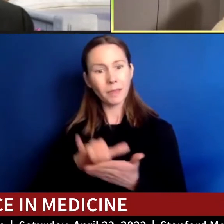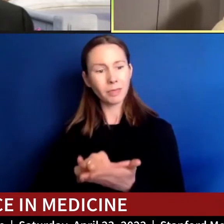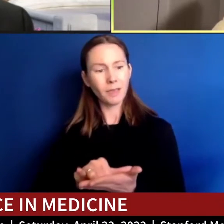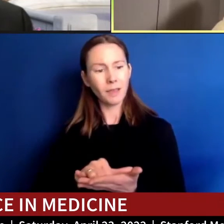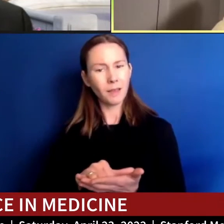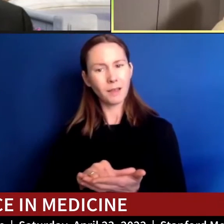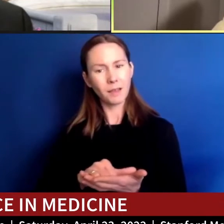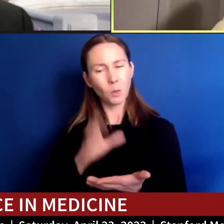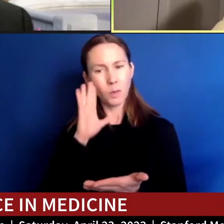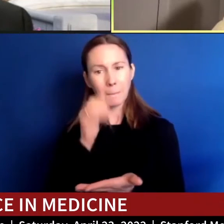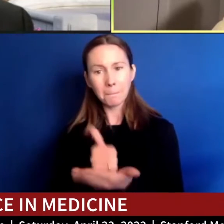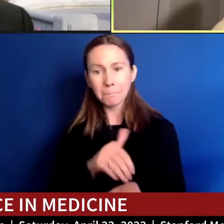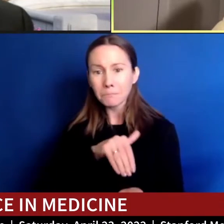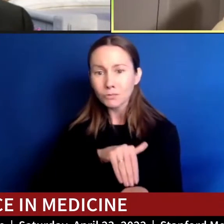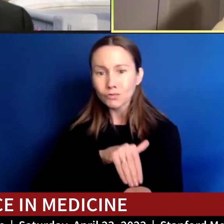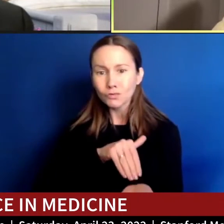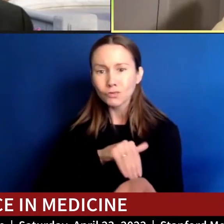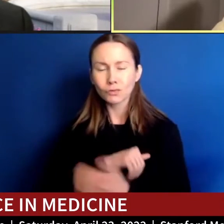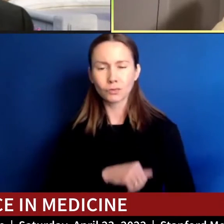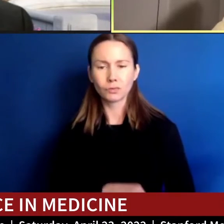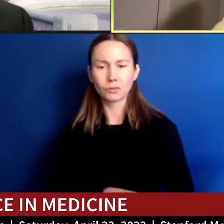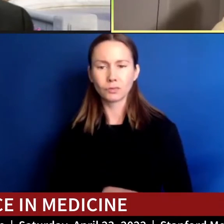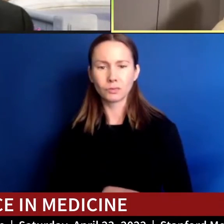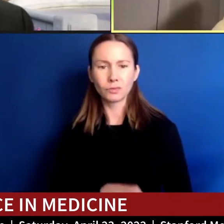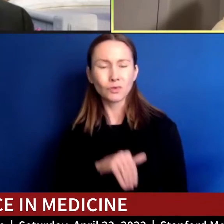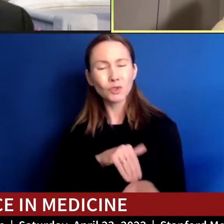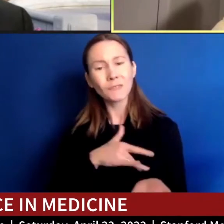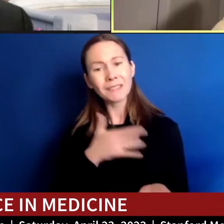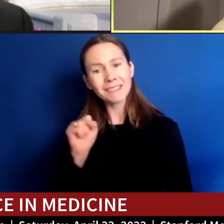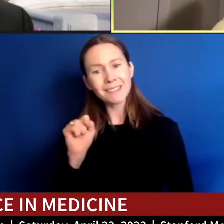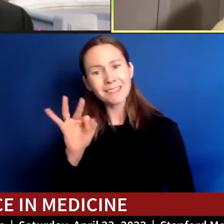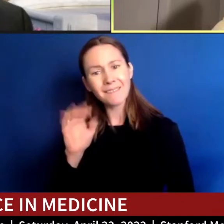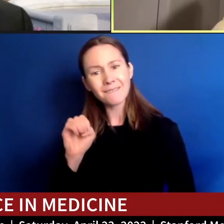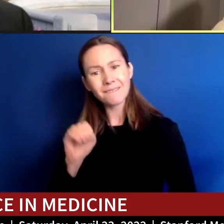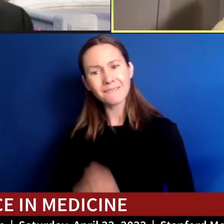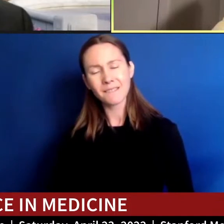doctors and med students feel seen. So whether they are afraid to